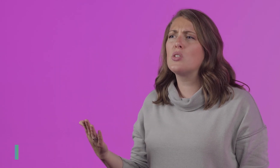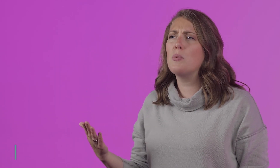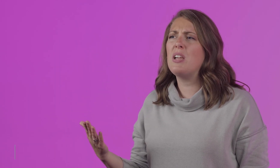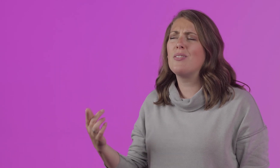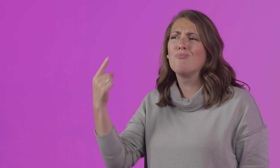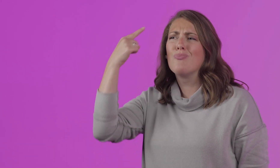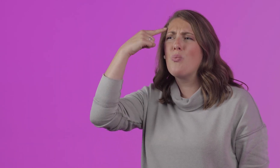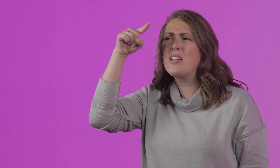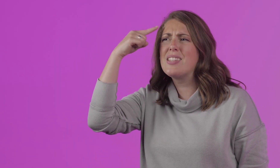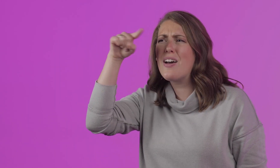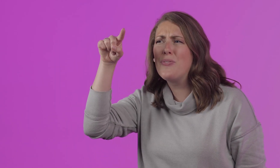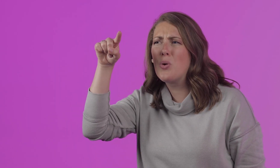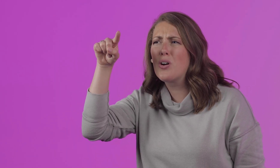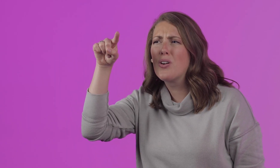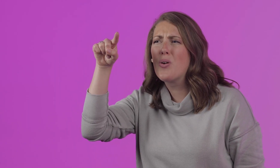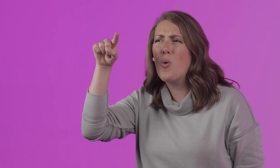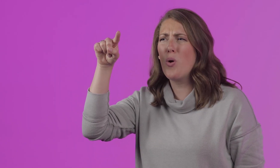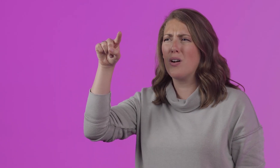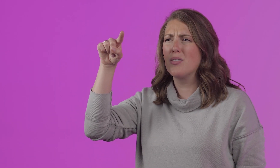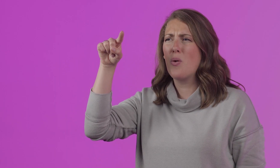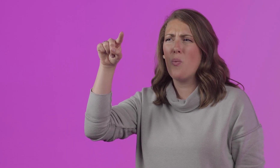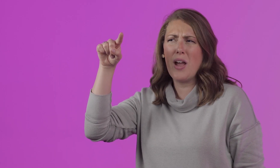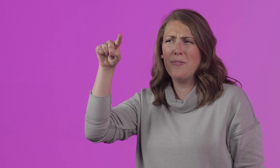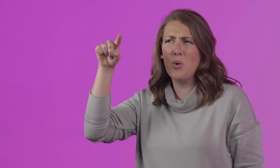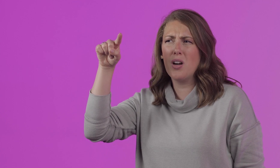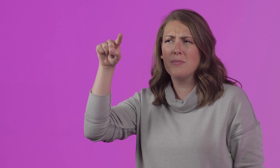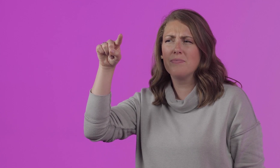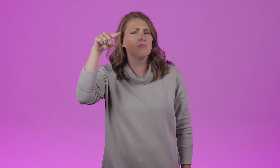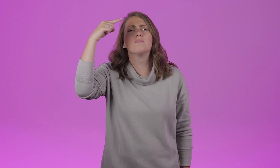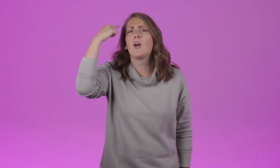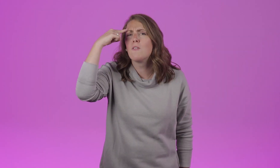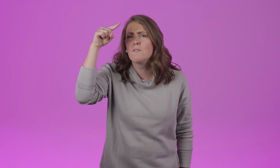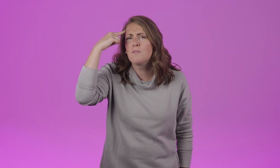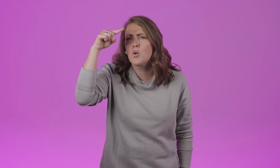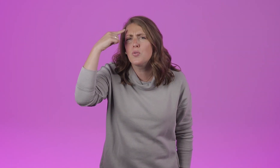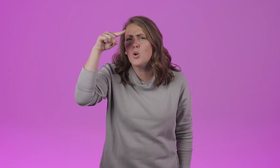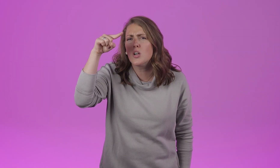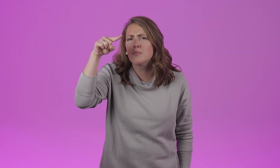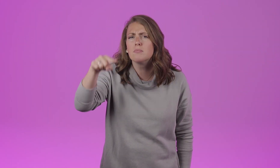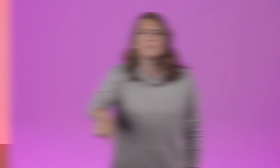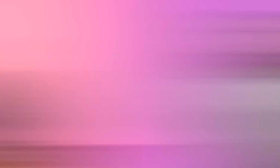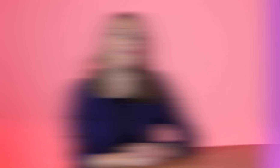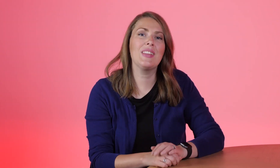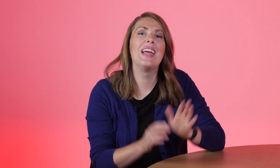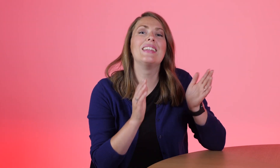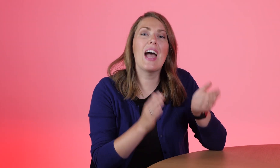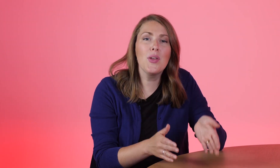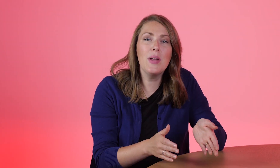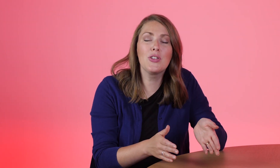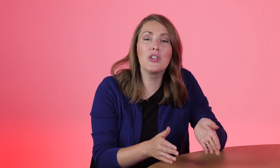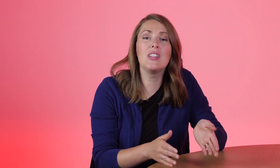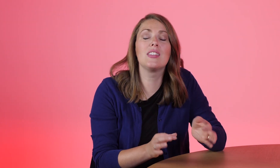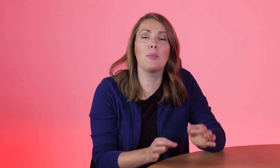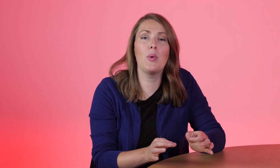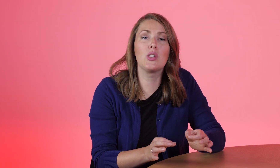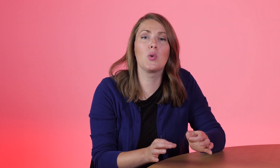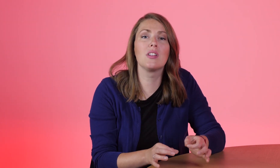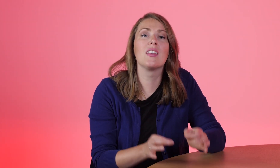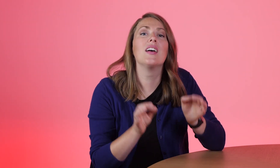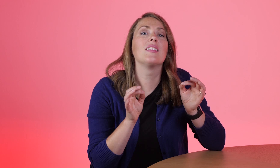this would mean what's that for or why four 4 4 now that we've learned these wh words